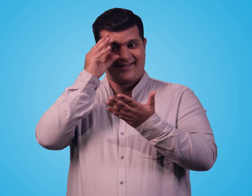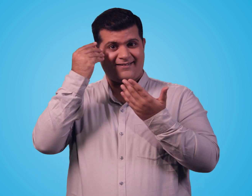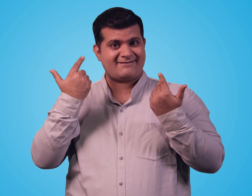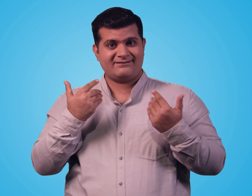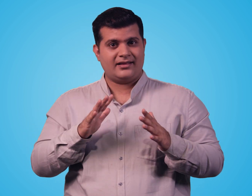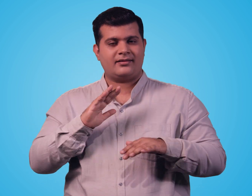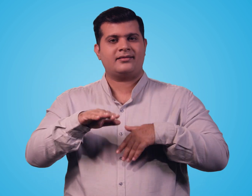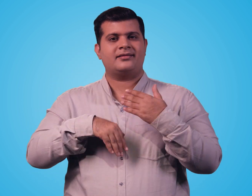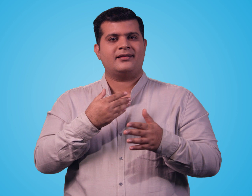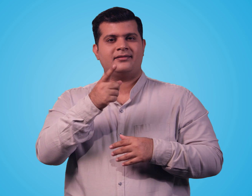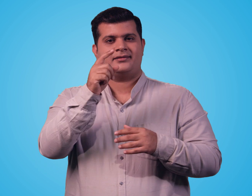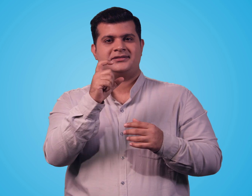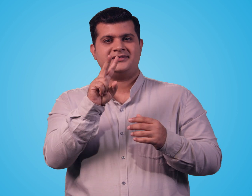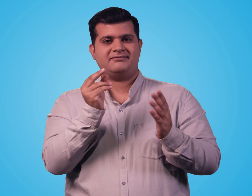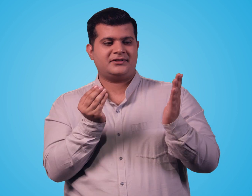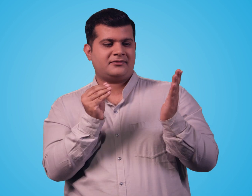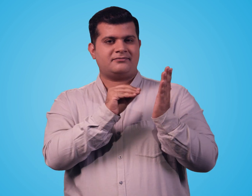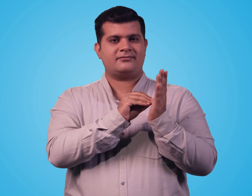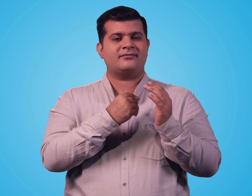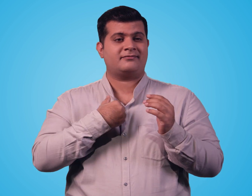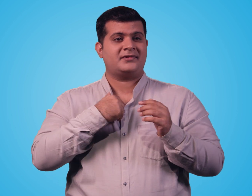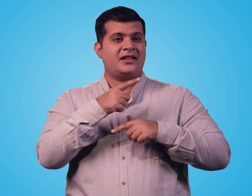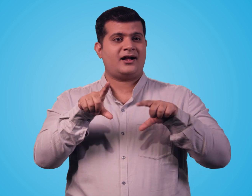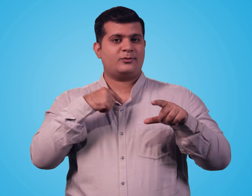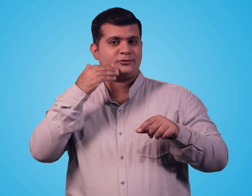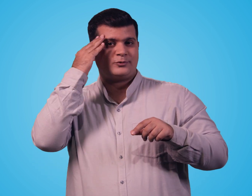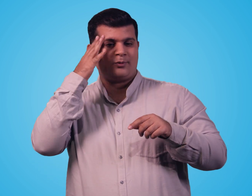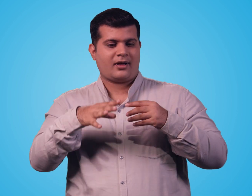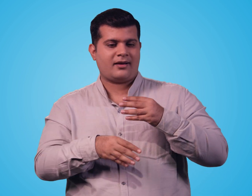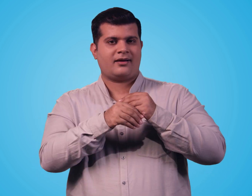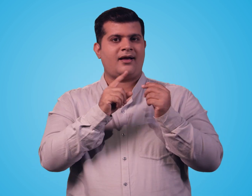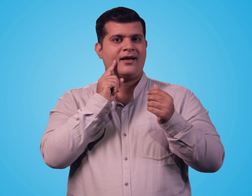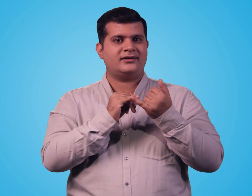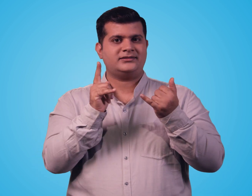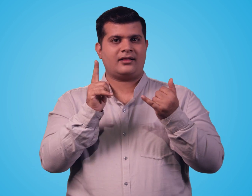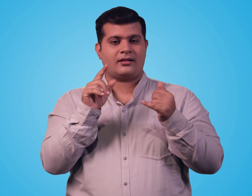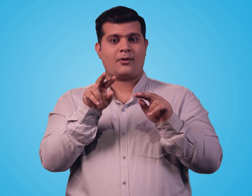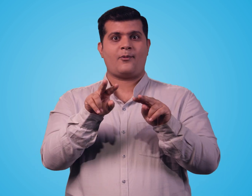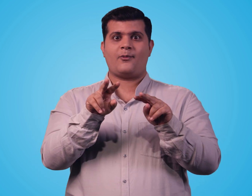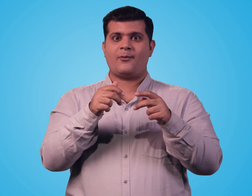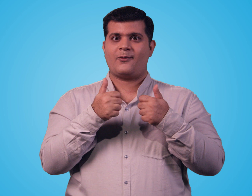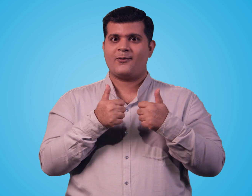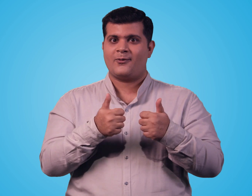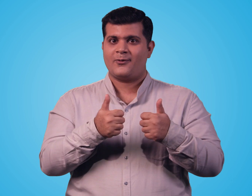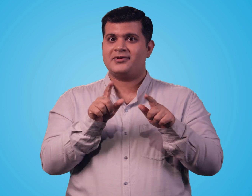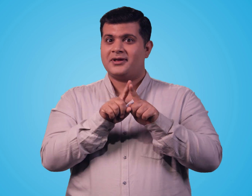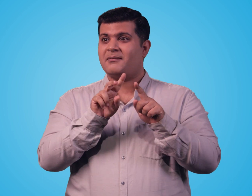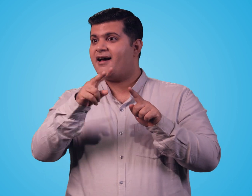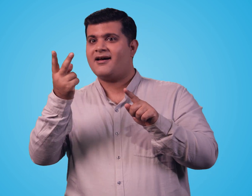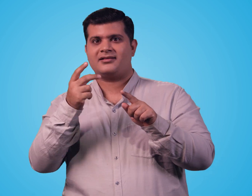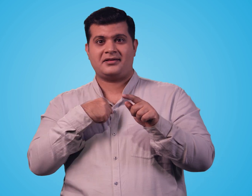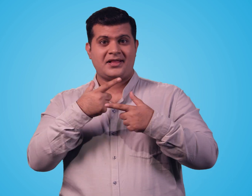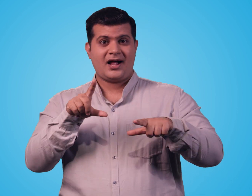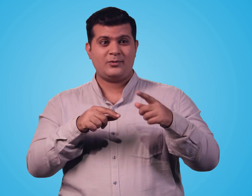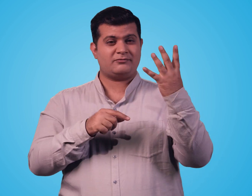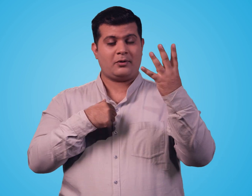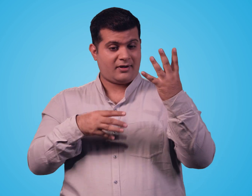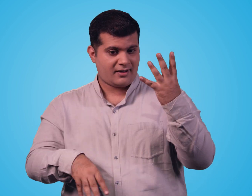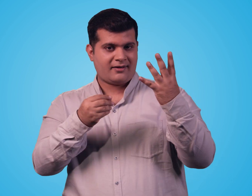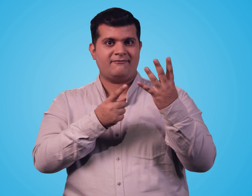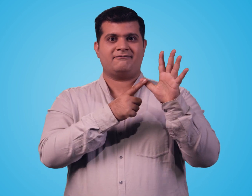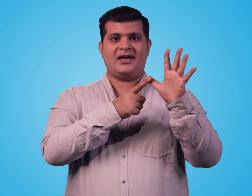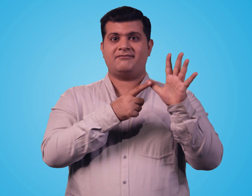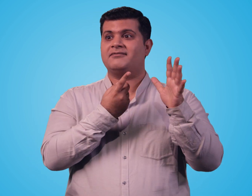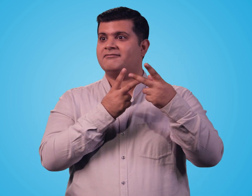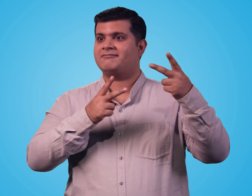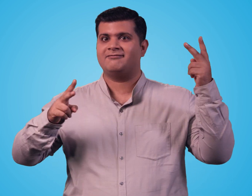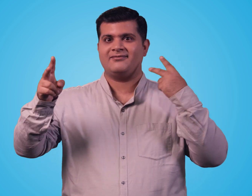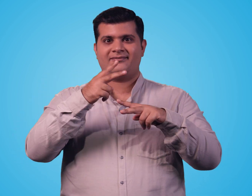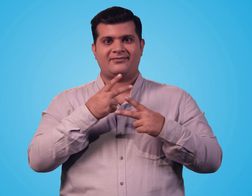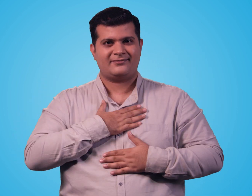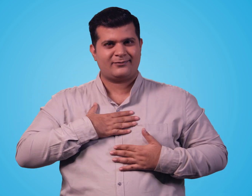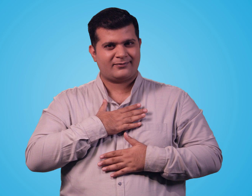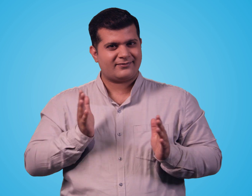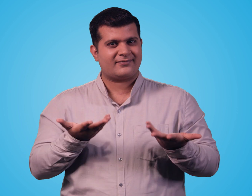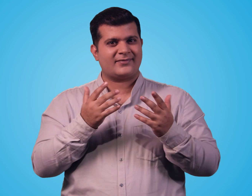Once you learn ISL, you can add it to the list of languages on your CV! Amazing right!